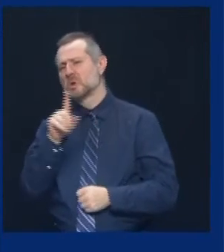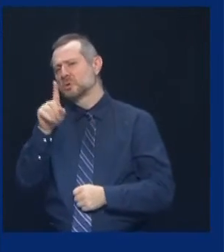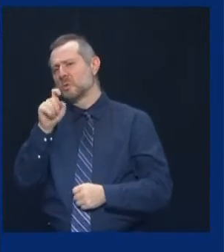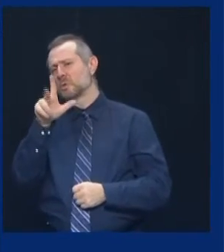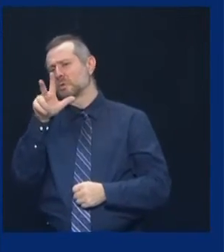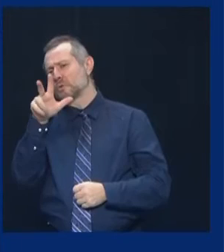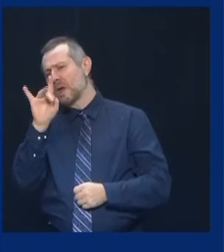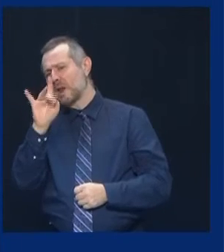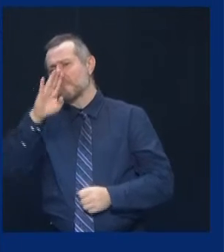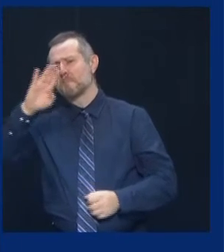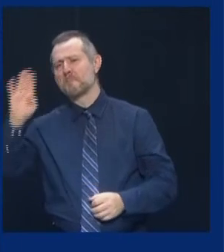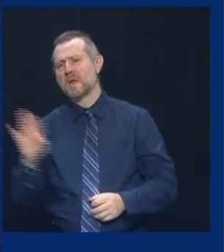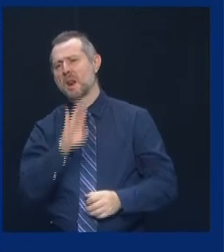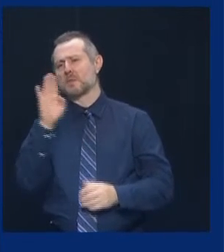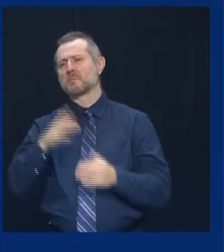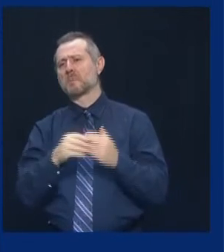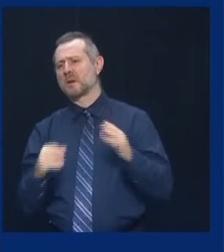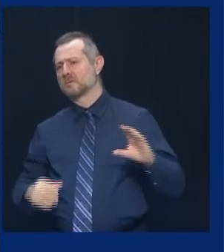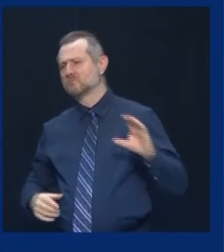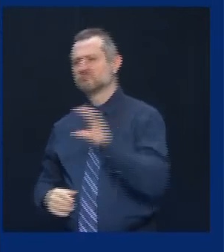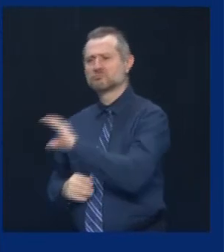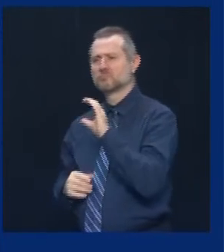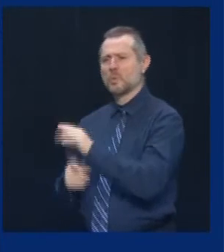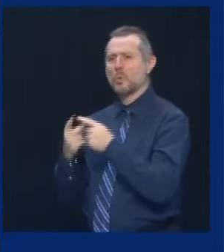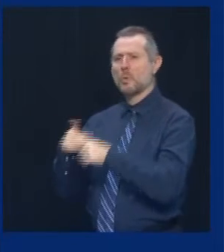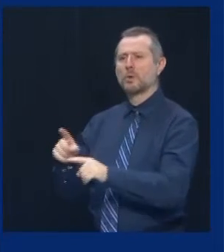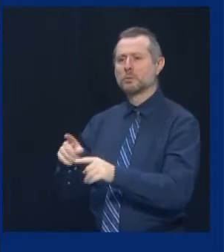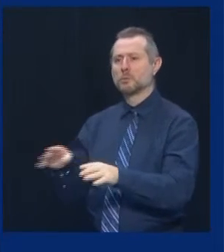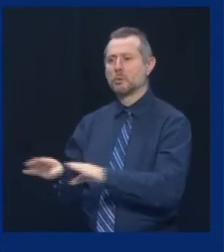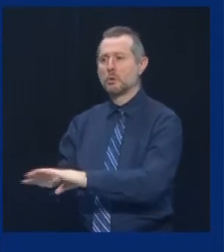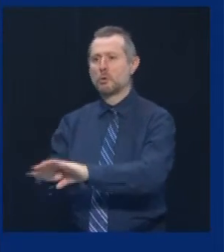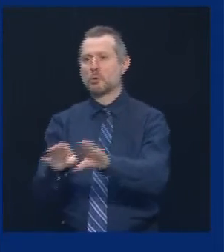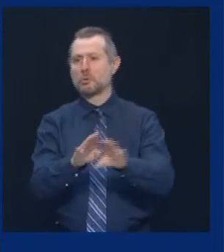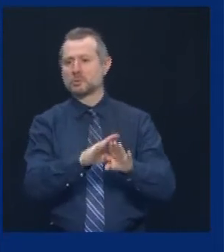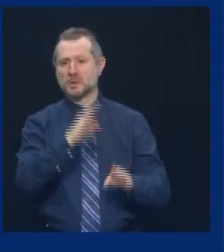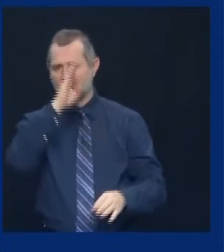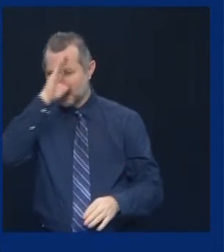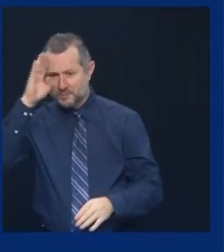ASSEMBLY, IT IS JANUARY, LAST TEN YEARS, $138 BILLION EVEN AS